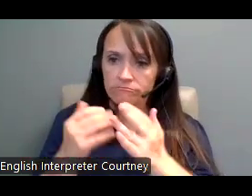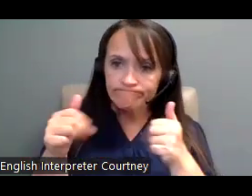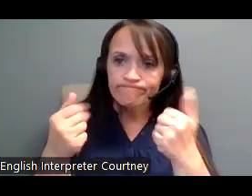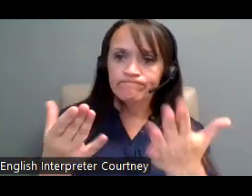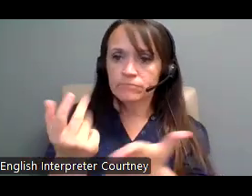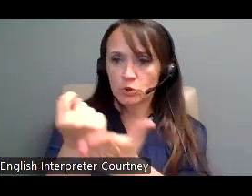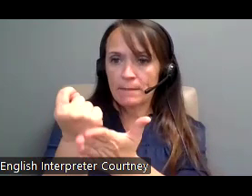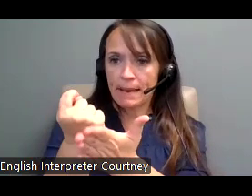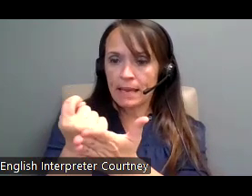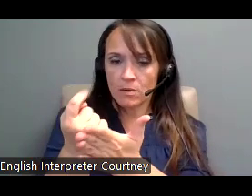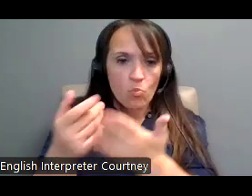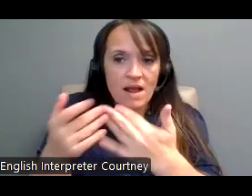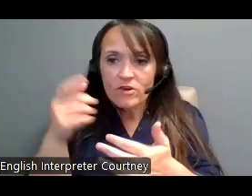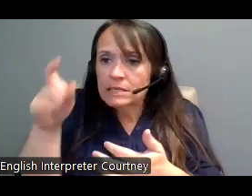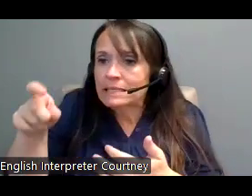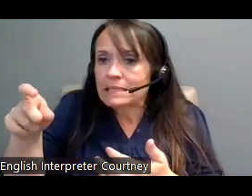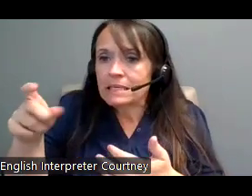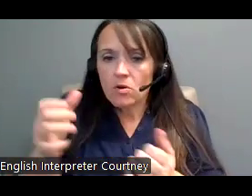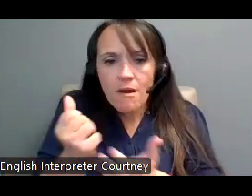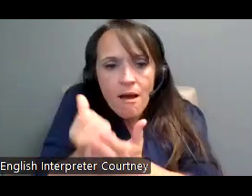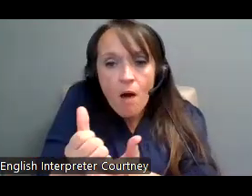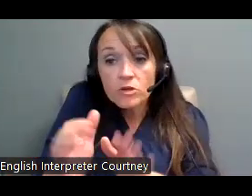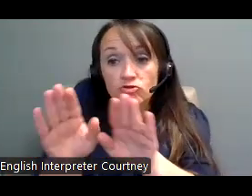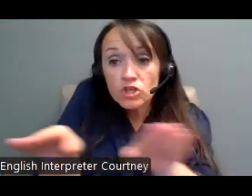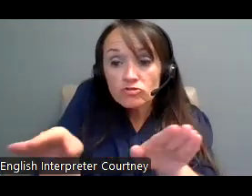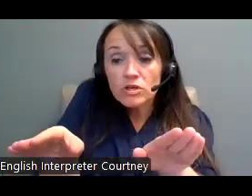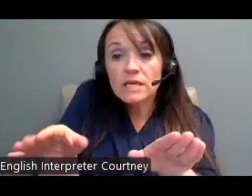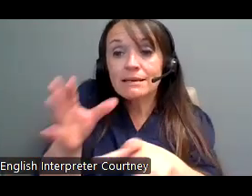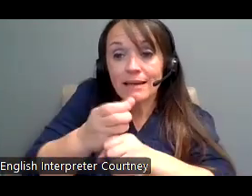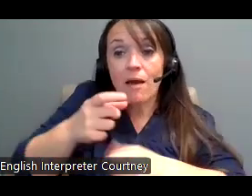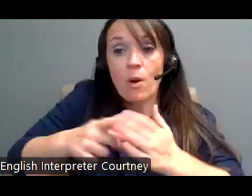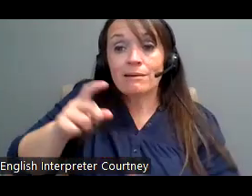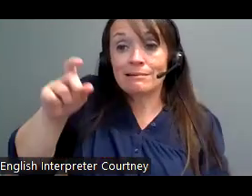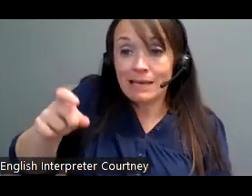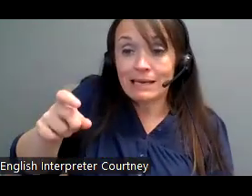they need to promote healthy development and address any health issues early on.